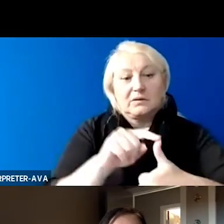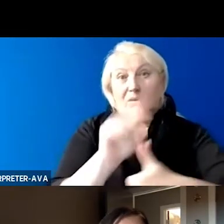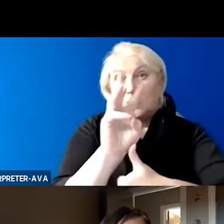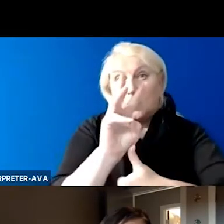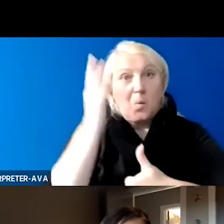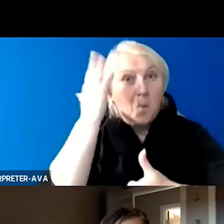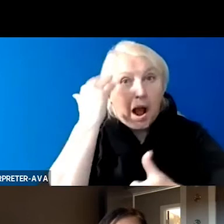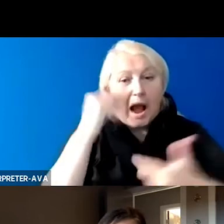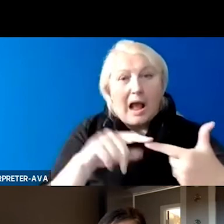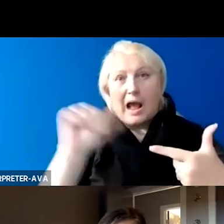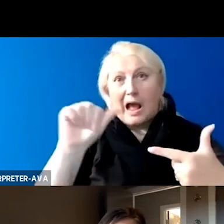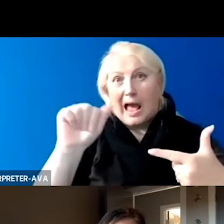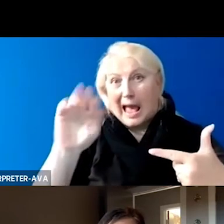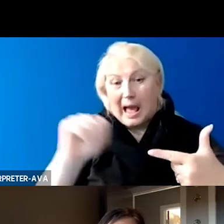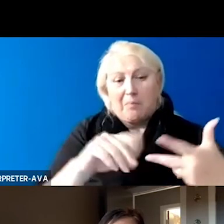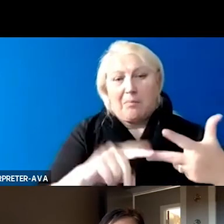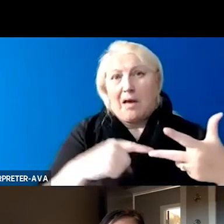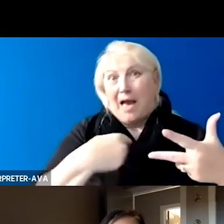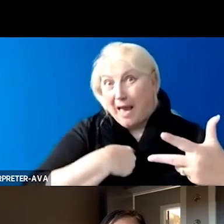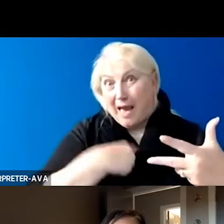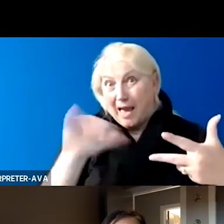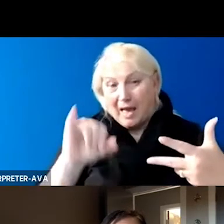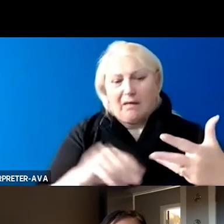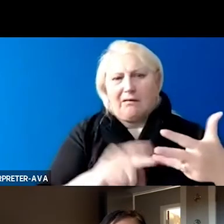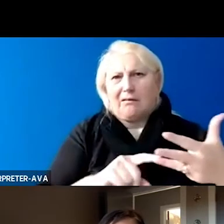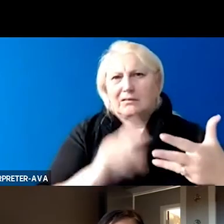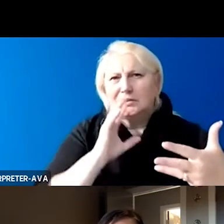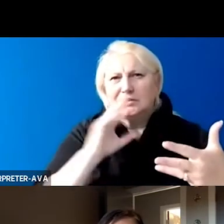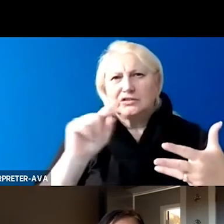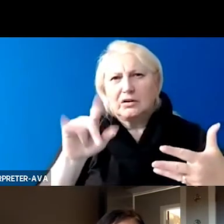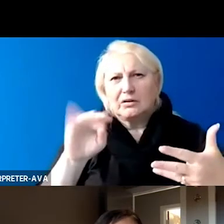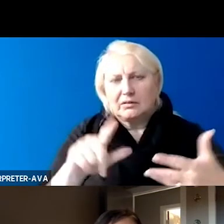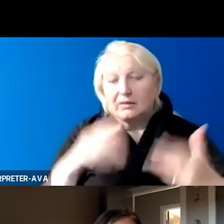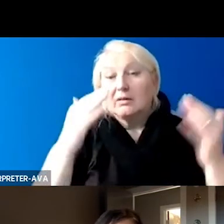Make Space, Take Space—this is a post-ableist adaptation of step up,